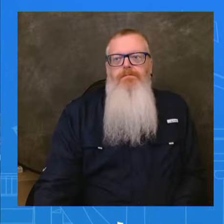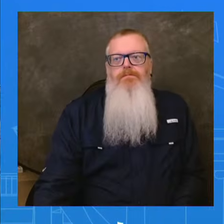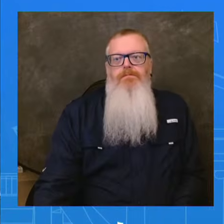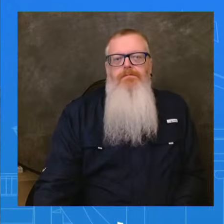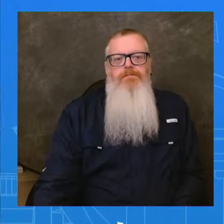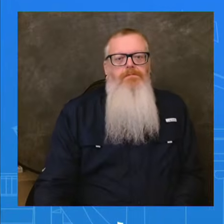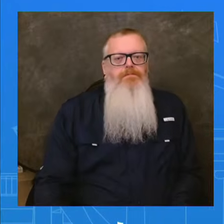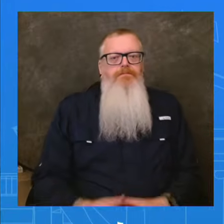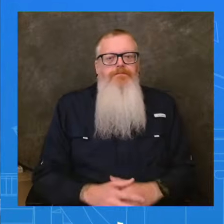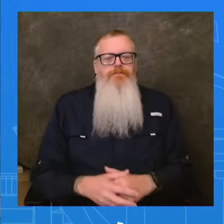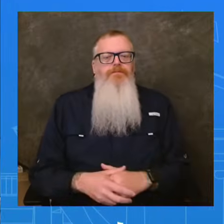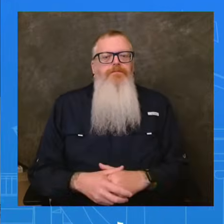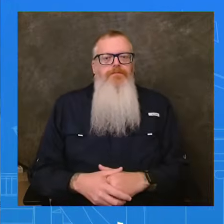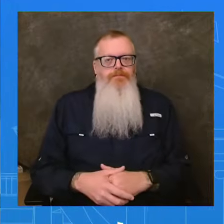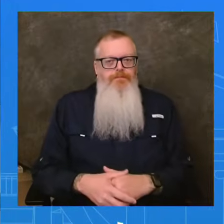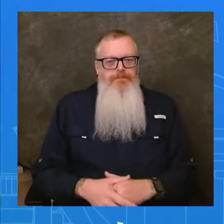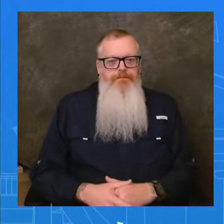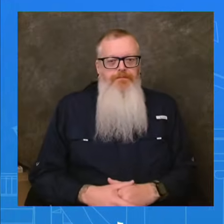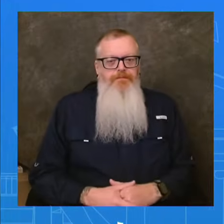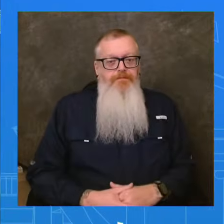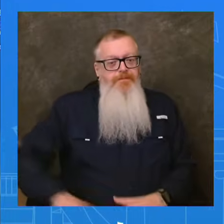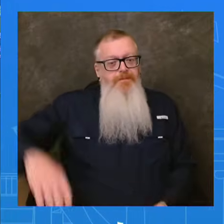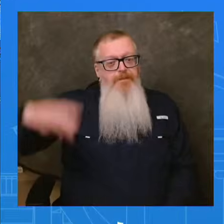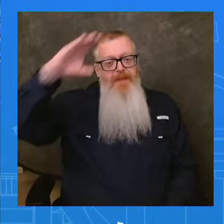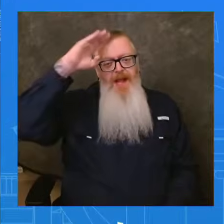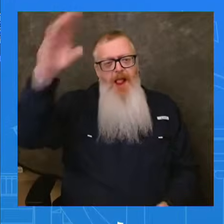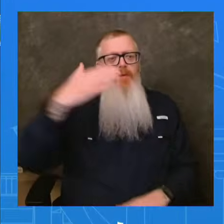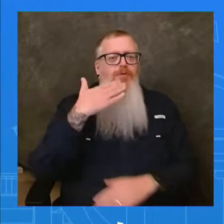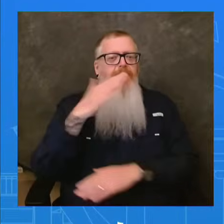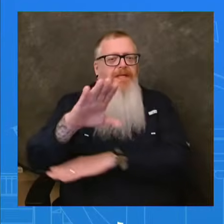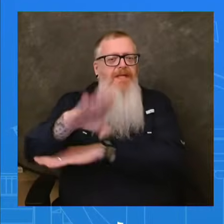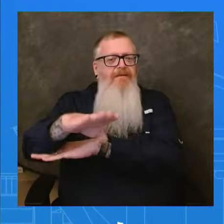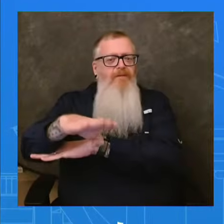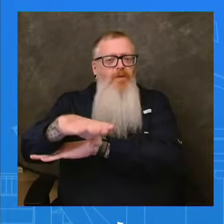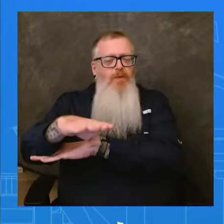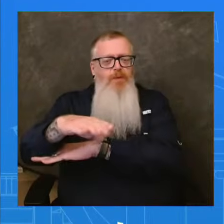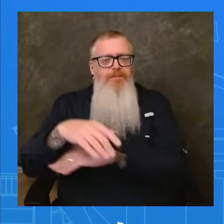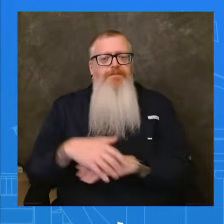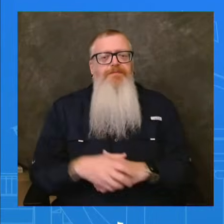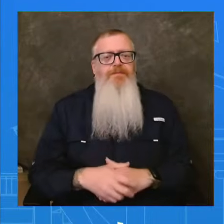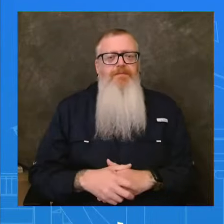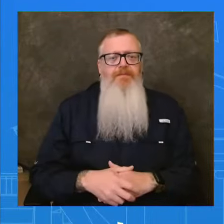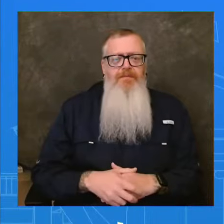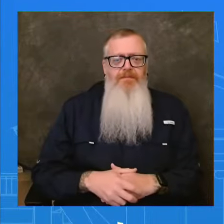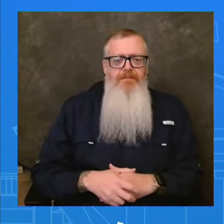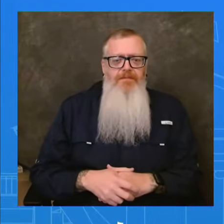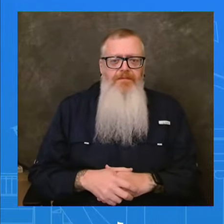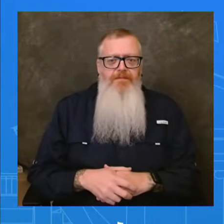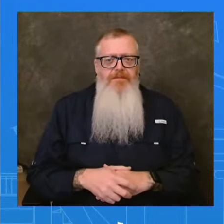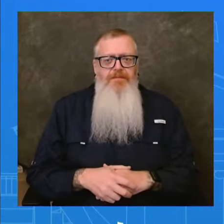Ms. Jean-Pierre: Hi. Good afternoon, everybody. The Press: Good afternoon. Ms. Jean-Pierre: So, the safety of all Americans